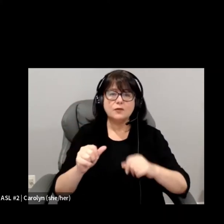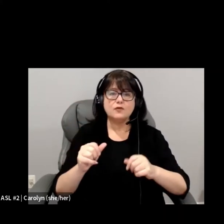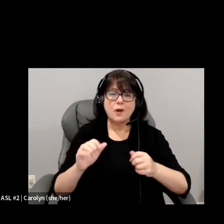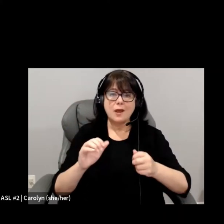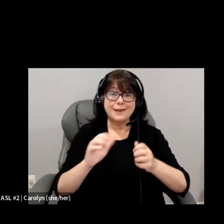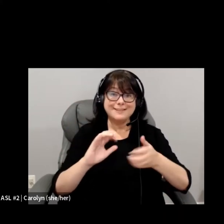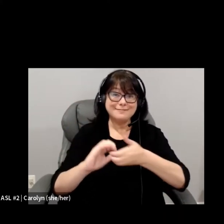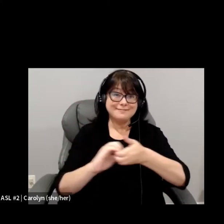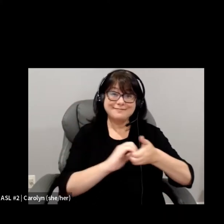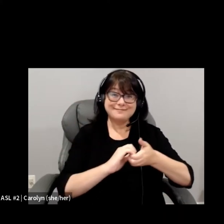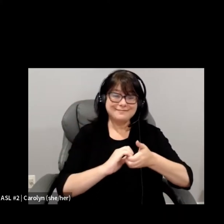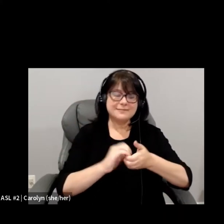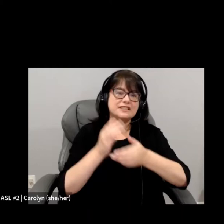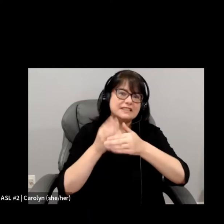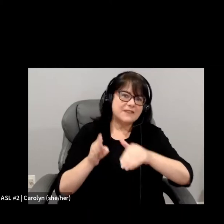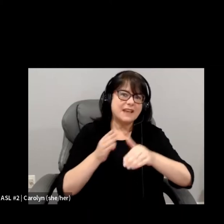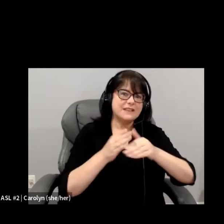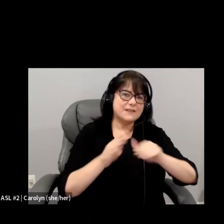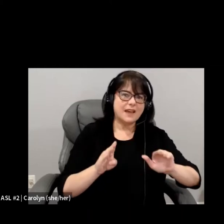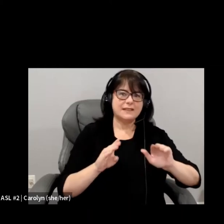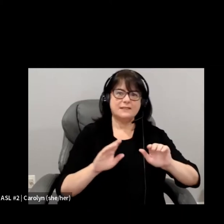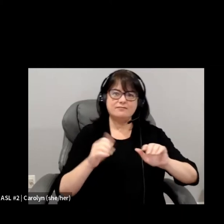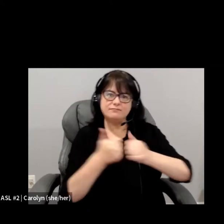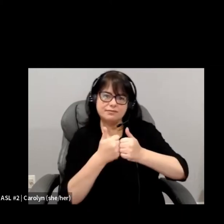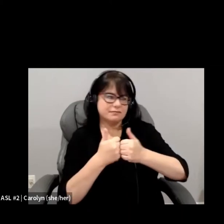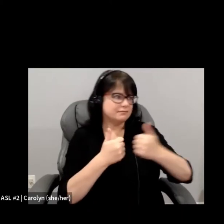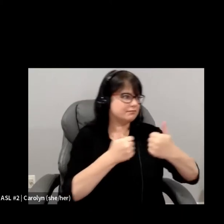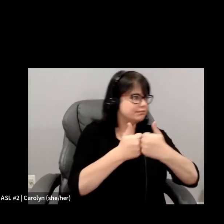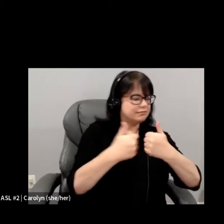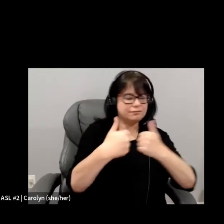HUMAN RIGHTS COMMUNITIES FOR DECADES.